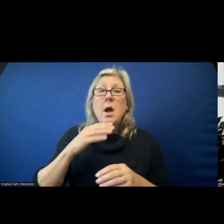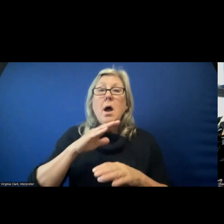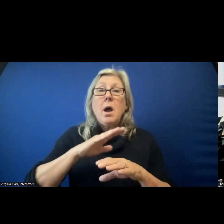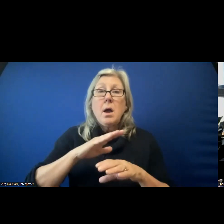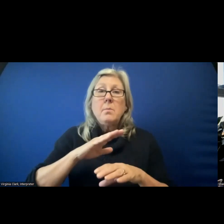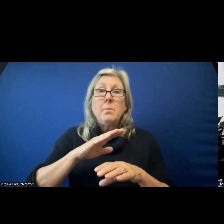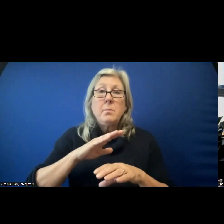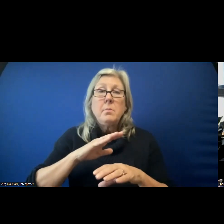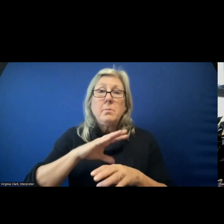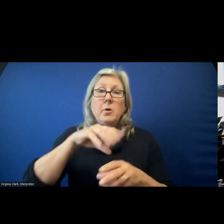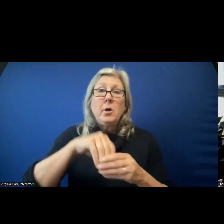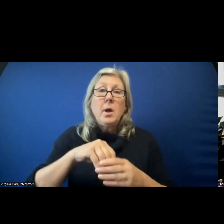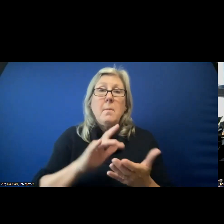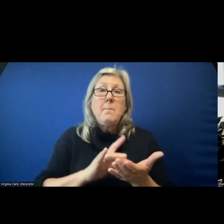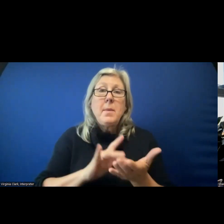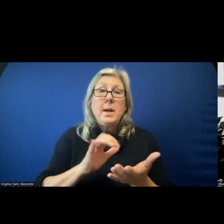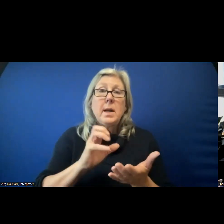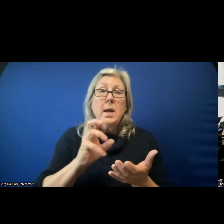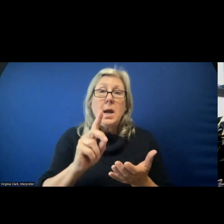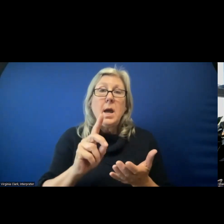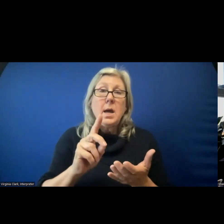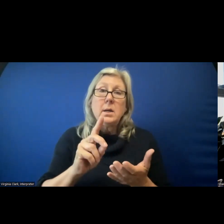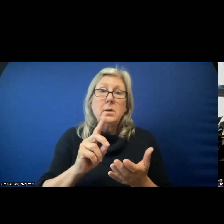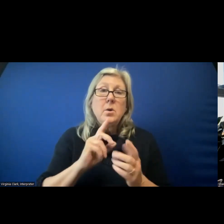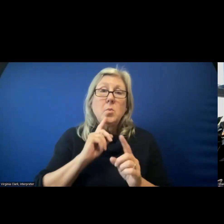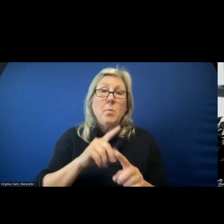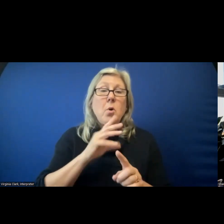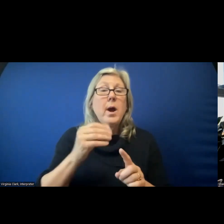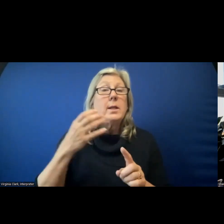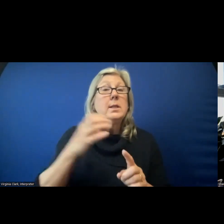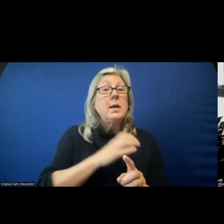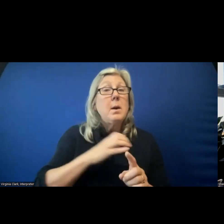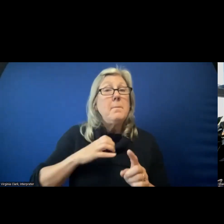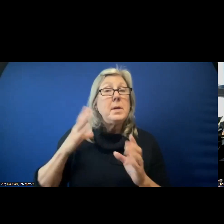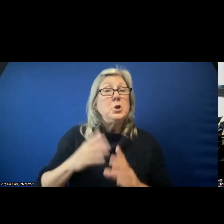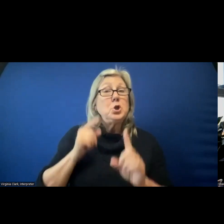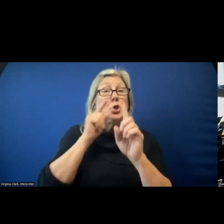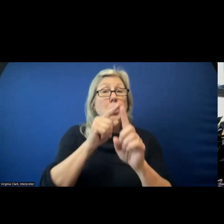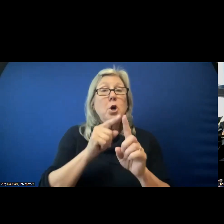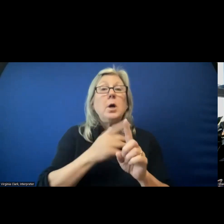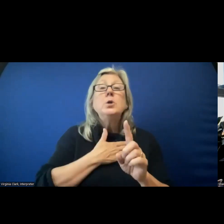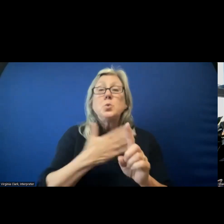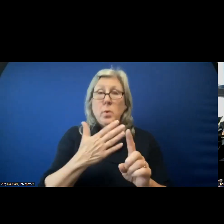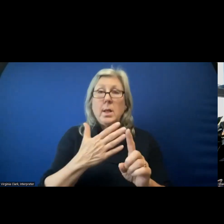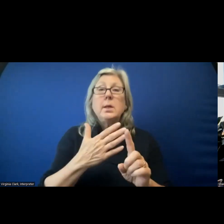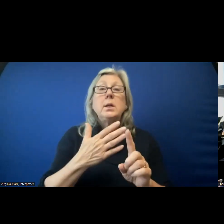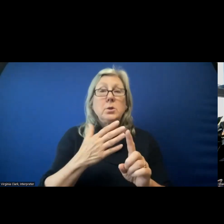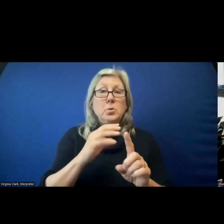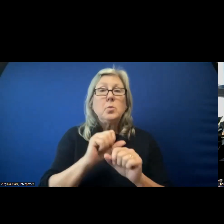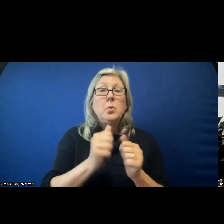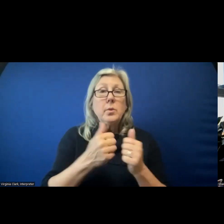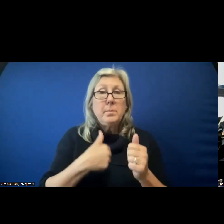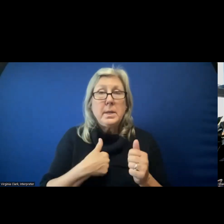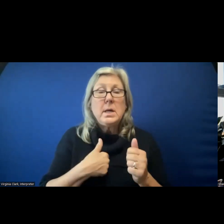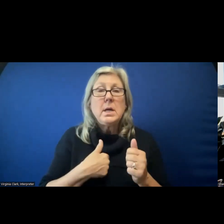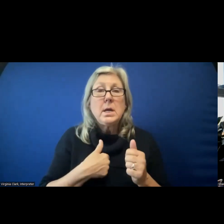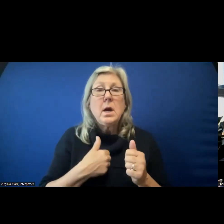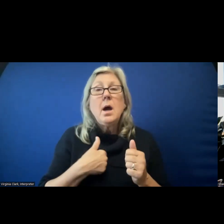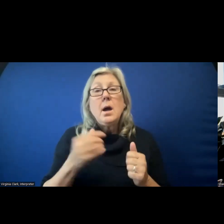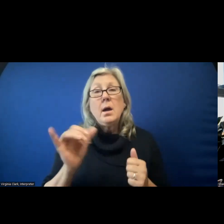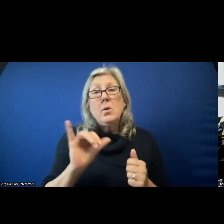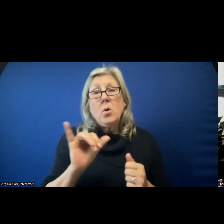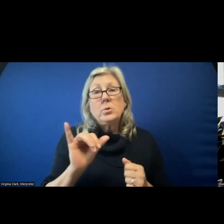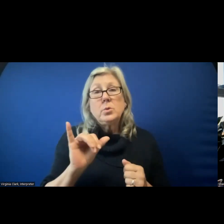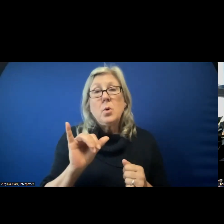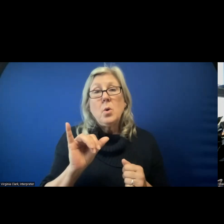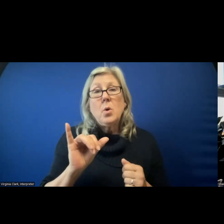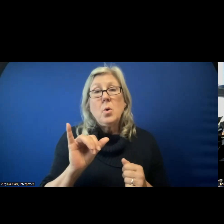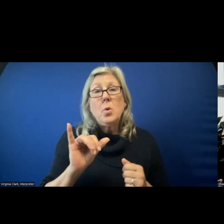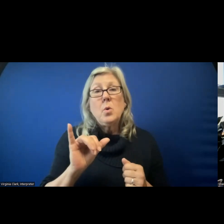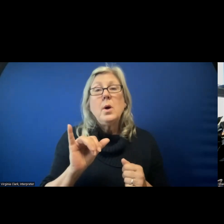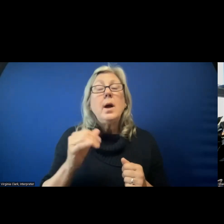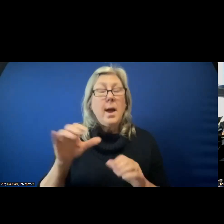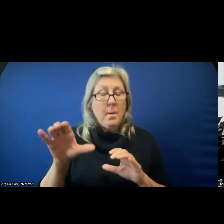Medicaid report and the commissioner is willing to meet with me. I also am acting chair at